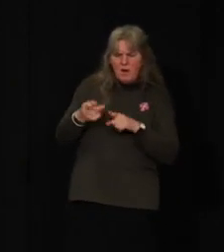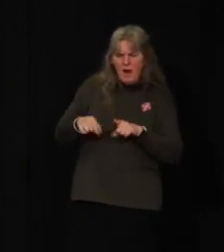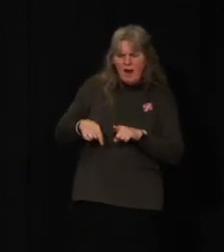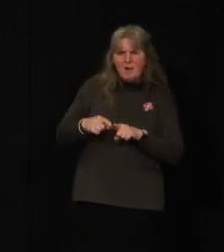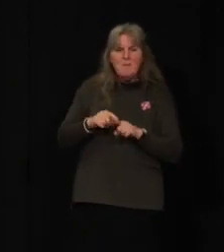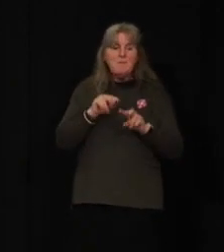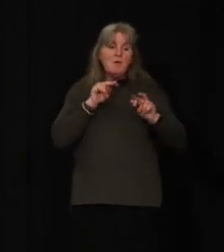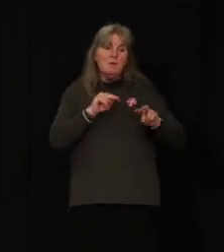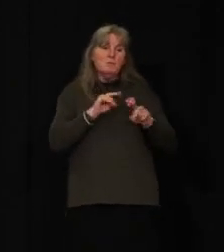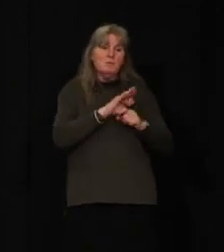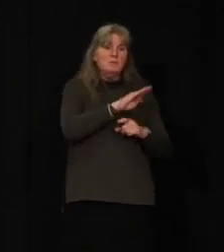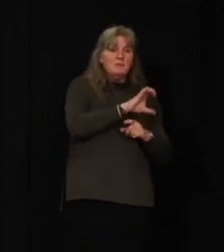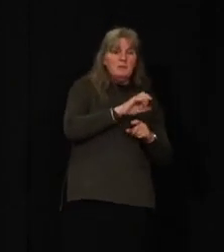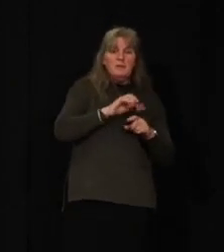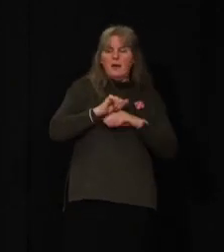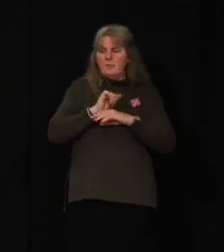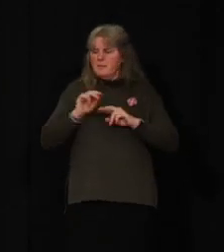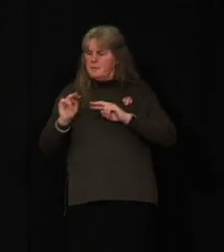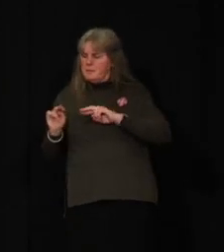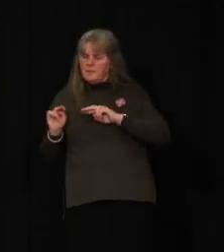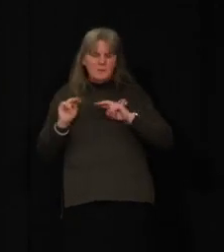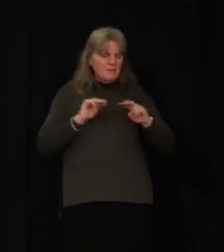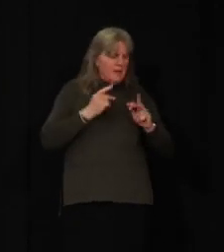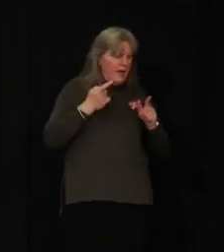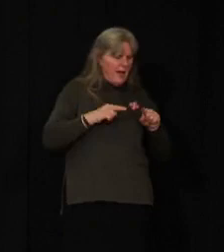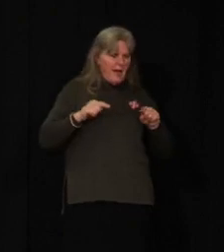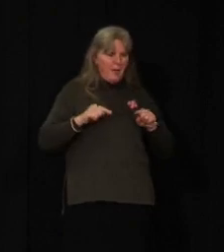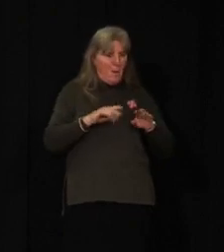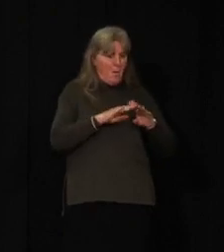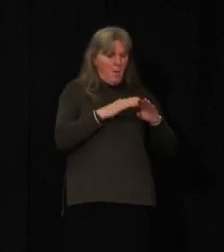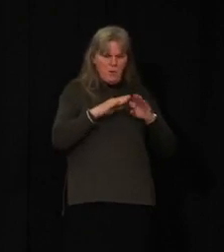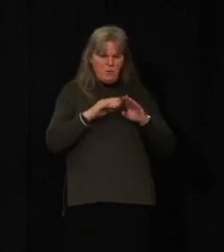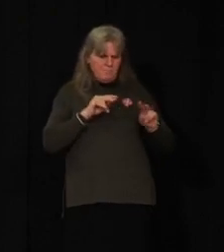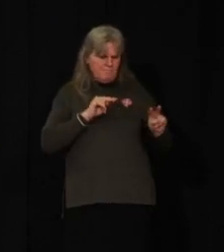BC and in Alberta and also here, as to what those new guidelines